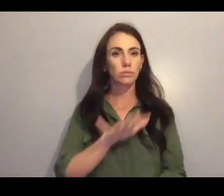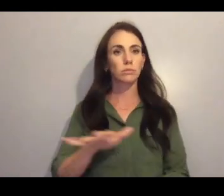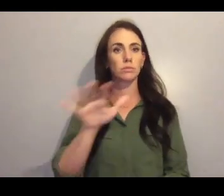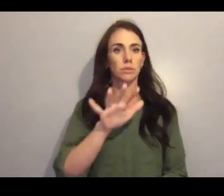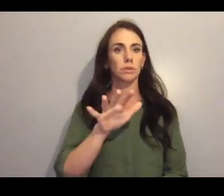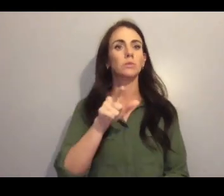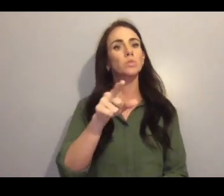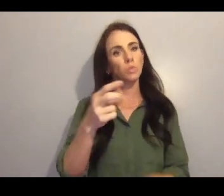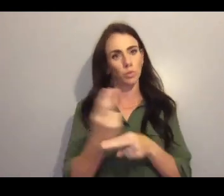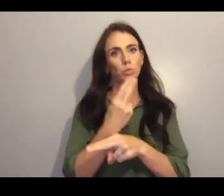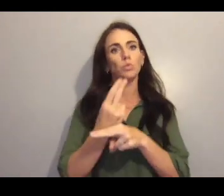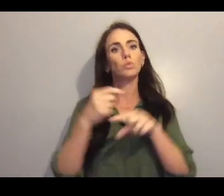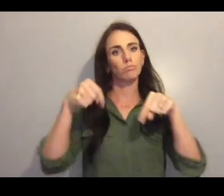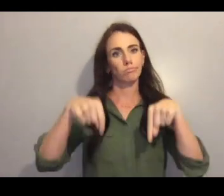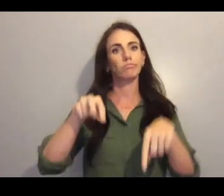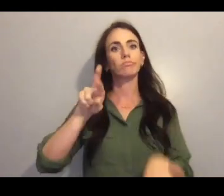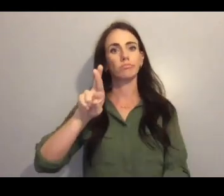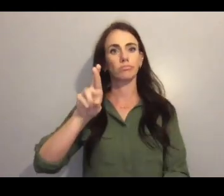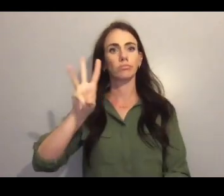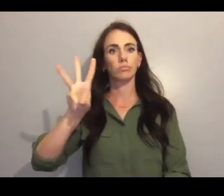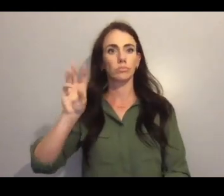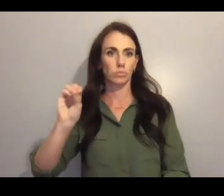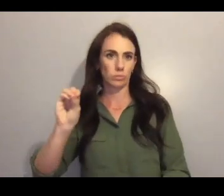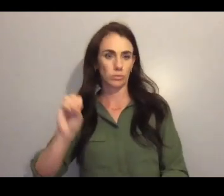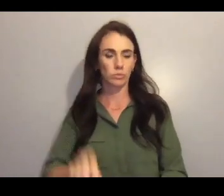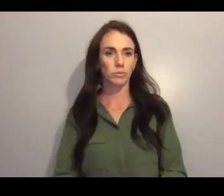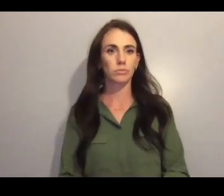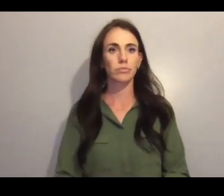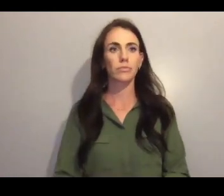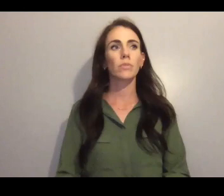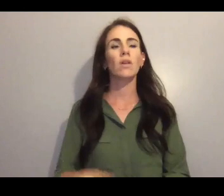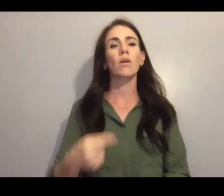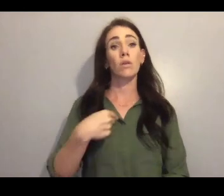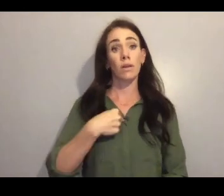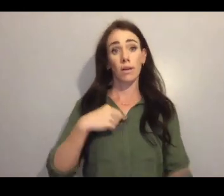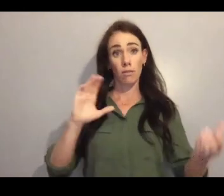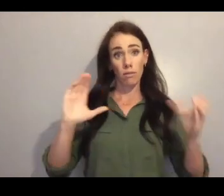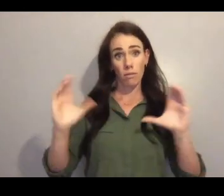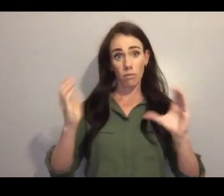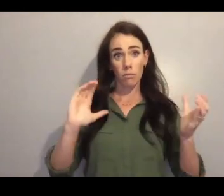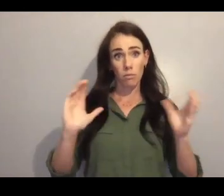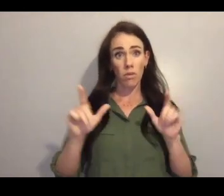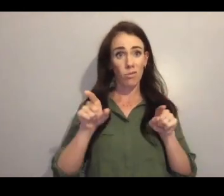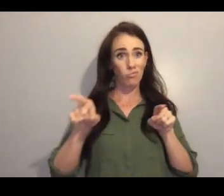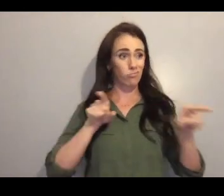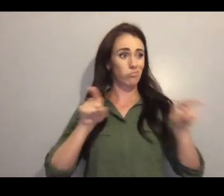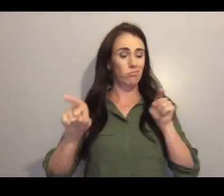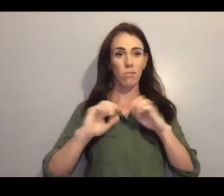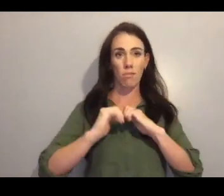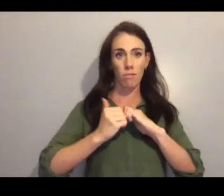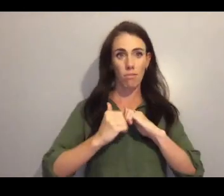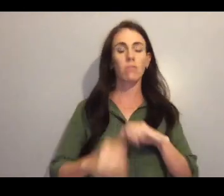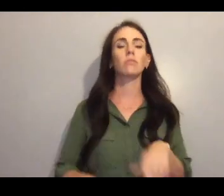space a more general space or area that's when you would use real world orientation.